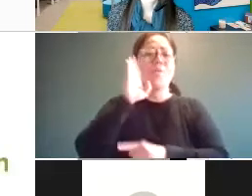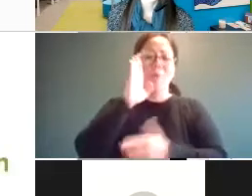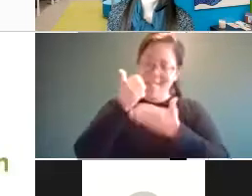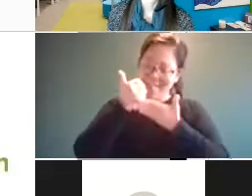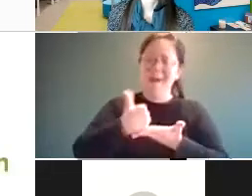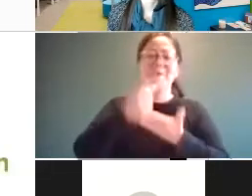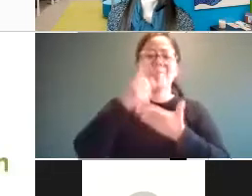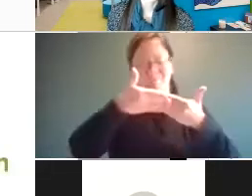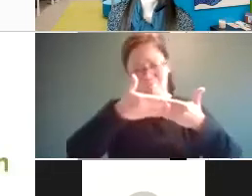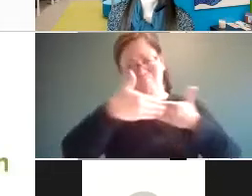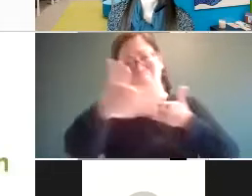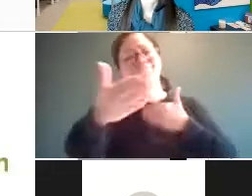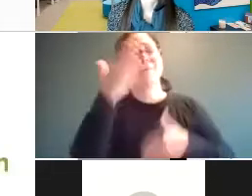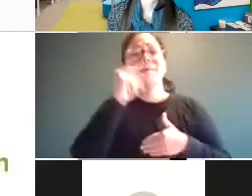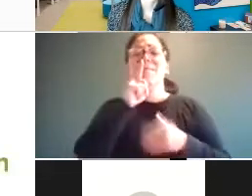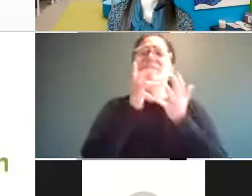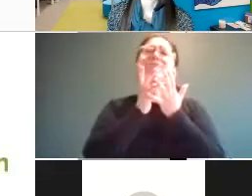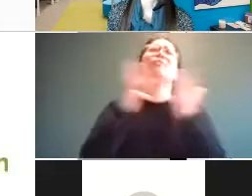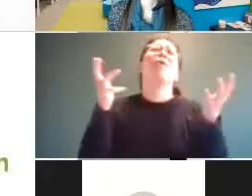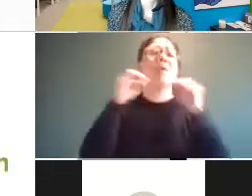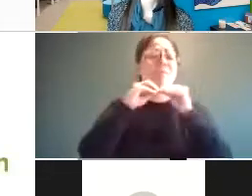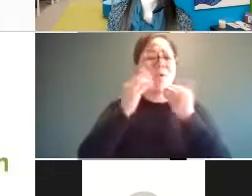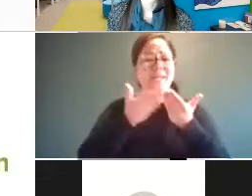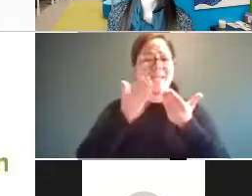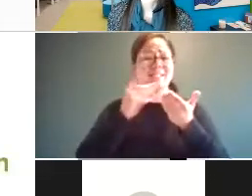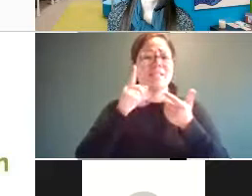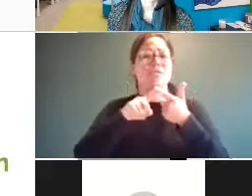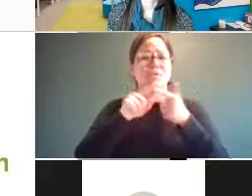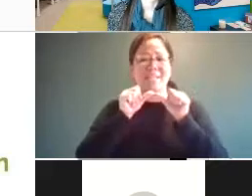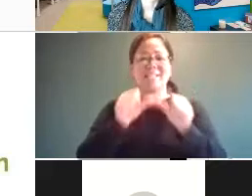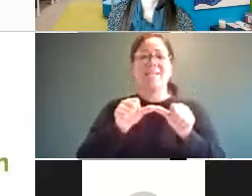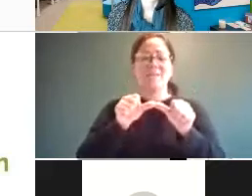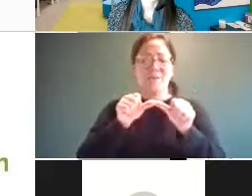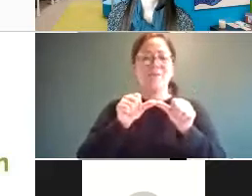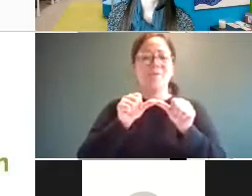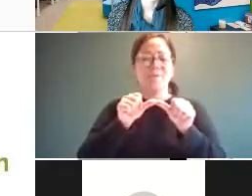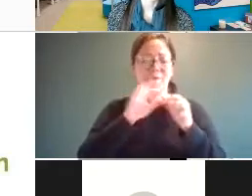because it's so much easier to maintain a relationship than to start a new one.